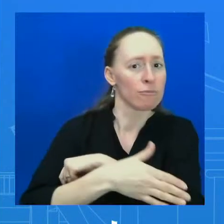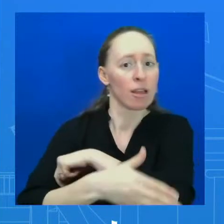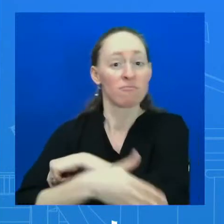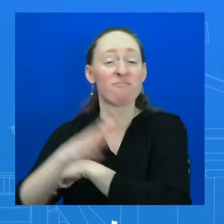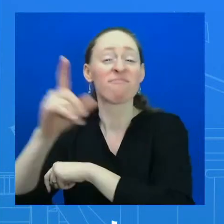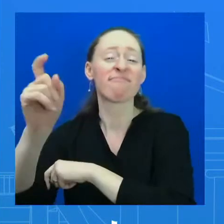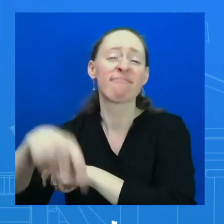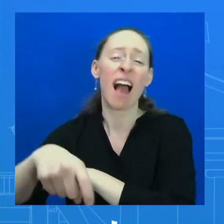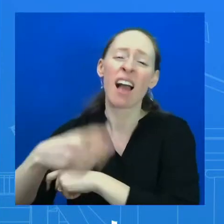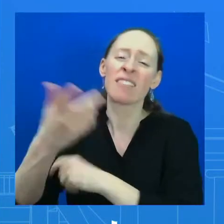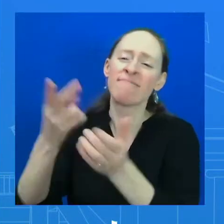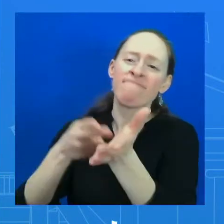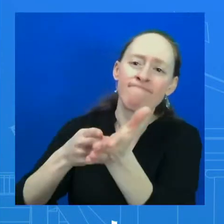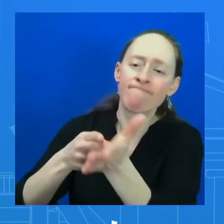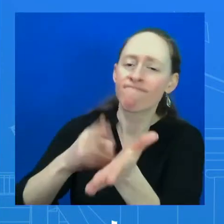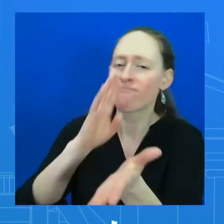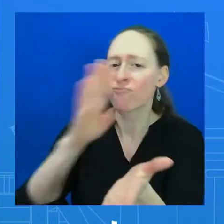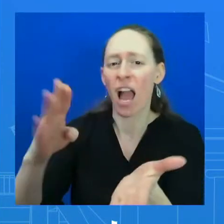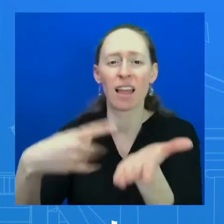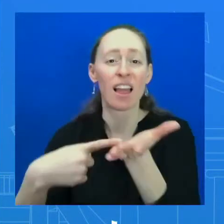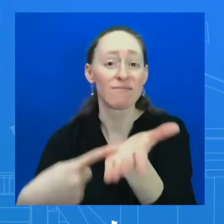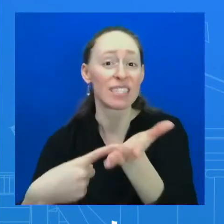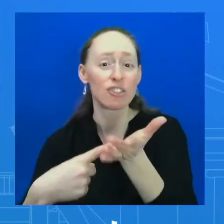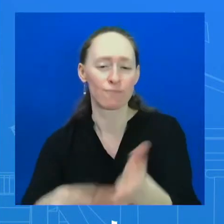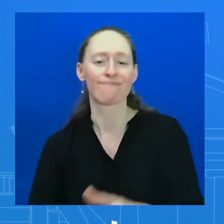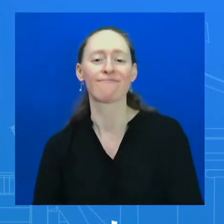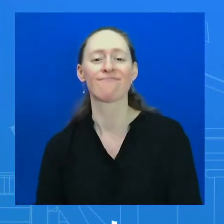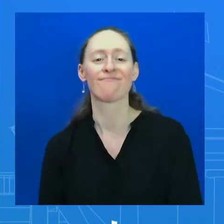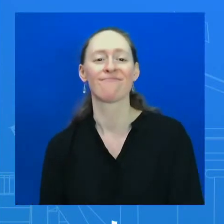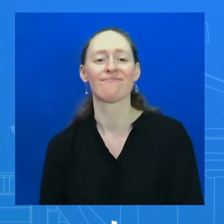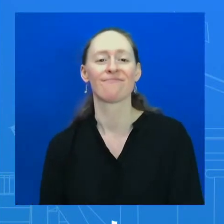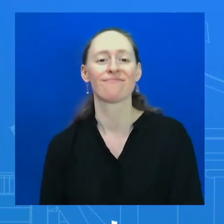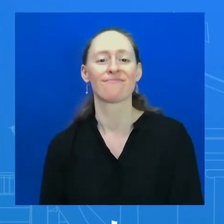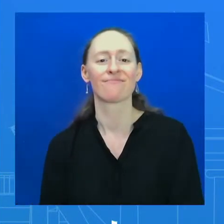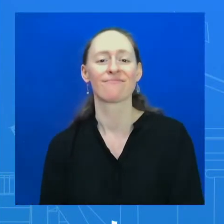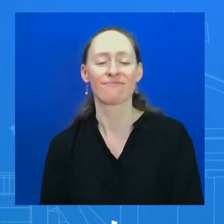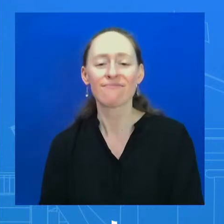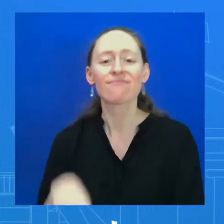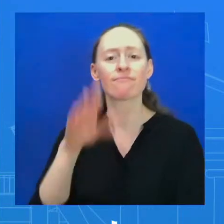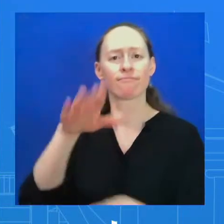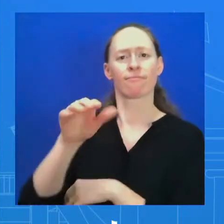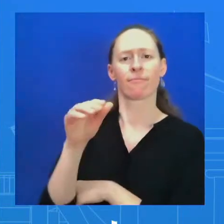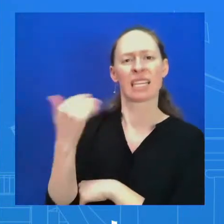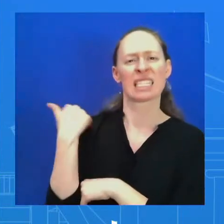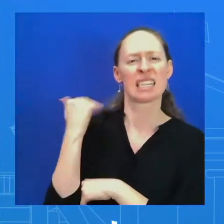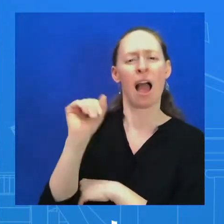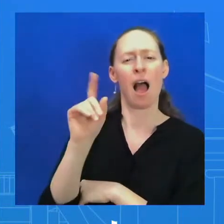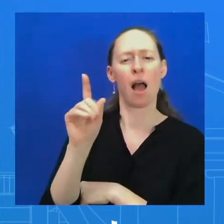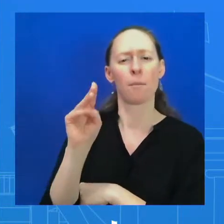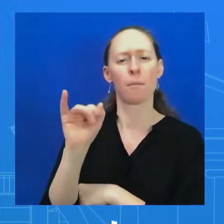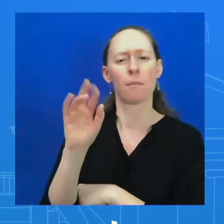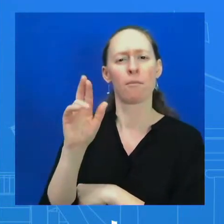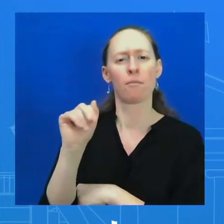that the White House has made its outrage known about this all the way up to the presidential level. Aside from the statement that the President released last night,